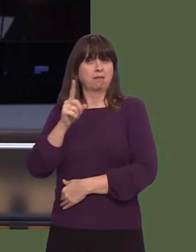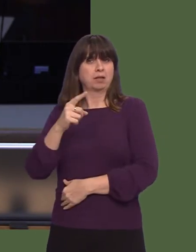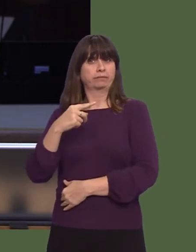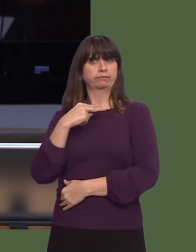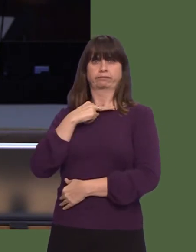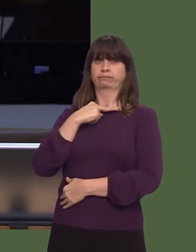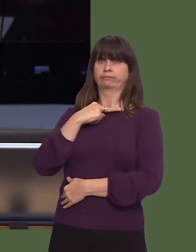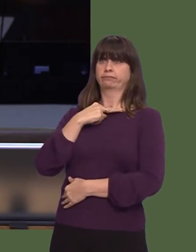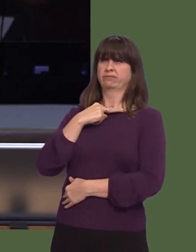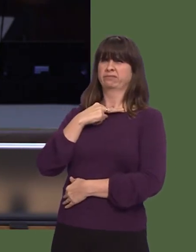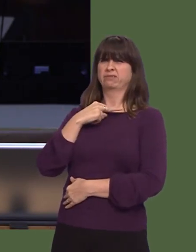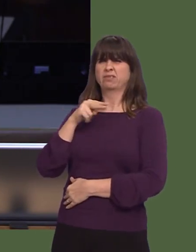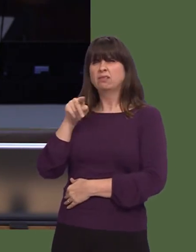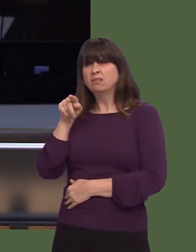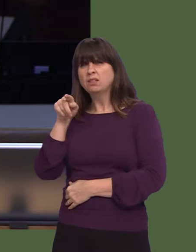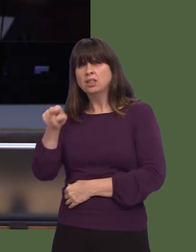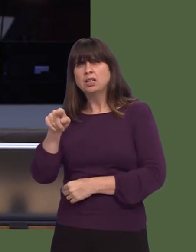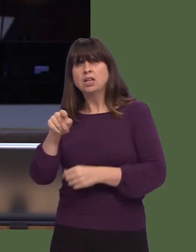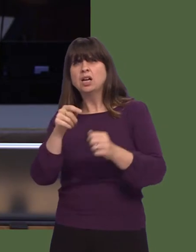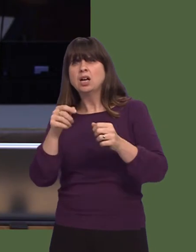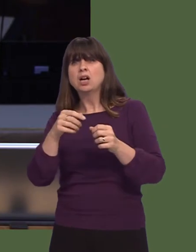that they're doing a lot of their recruitment through a company called the Central European